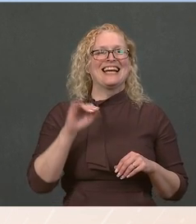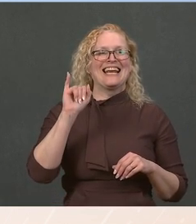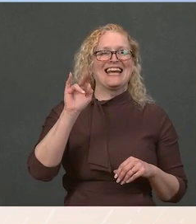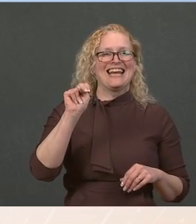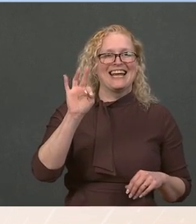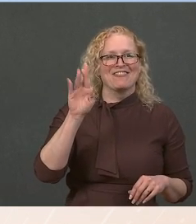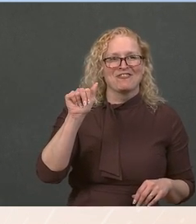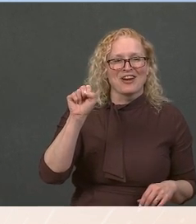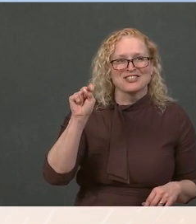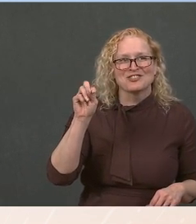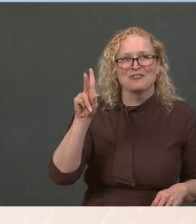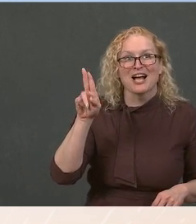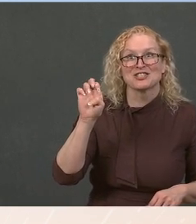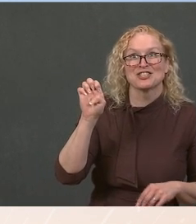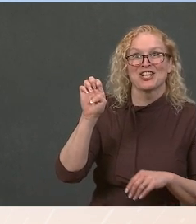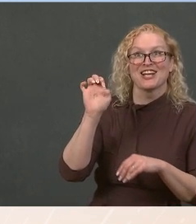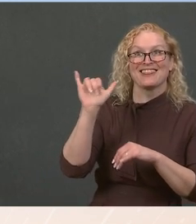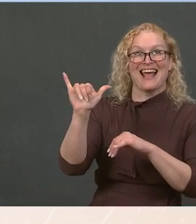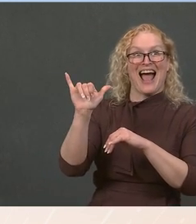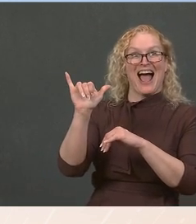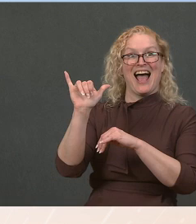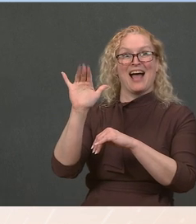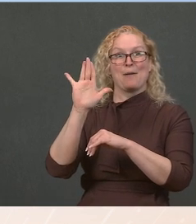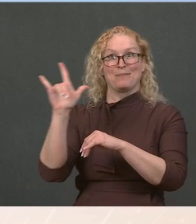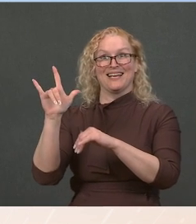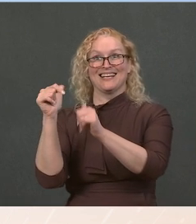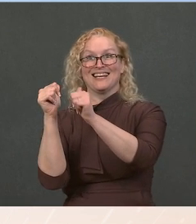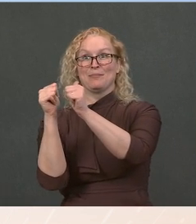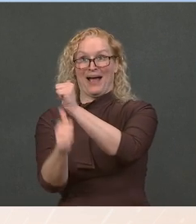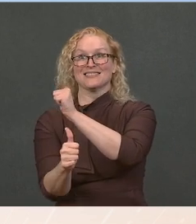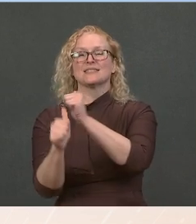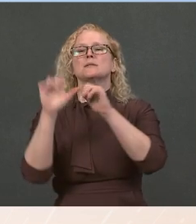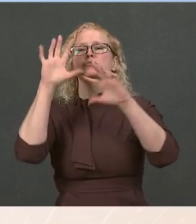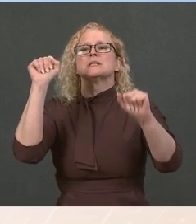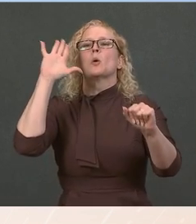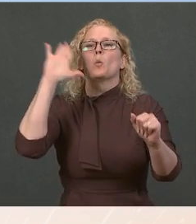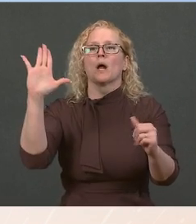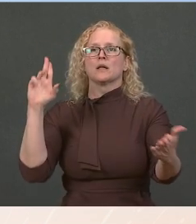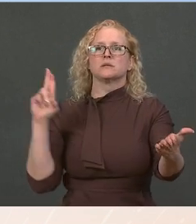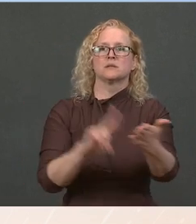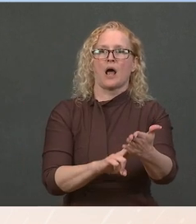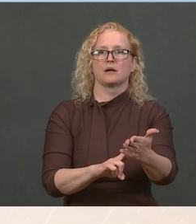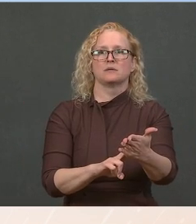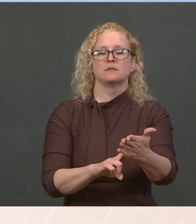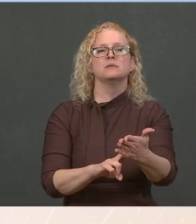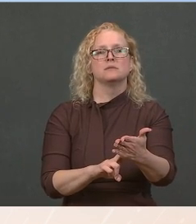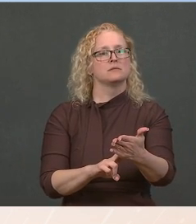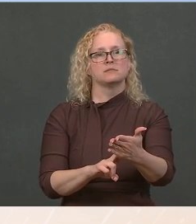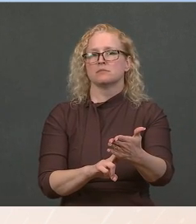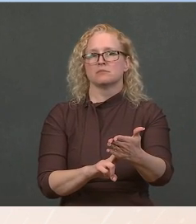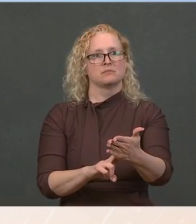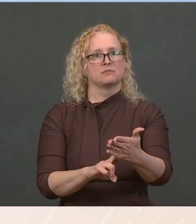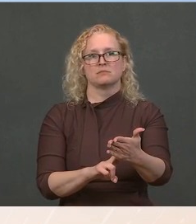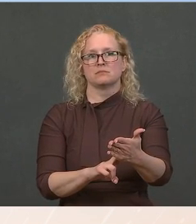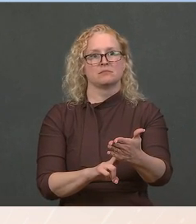It's important to get that done for the American public. The Press: And would he stay in town to sign it? Ms. Jean-Pierre: I don't have anything more to share. I know you guys are trying to get that from me.